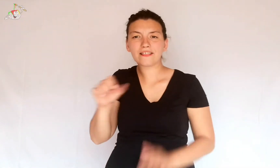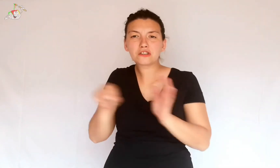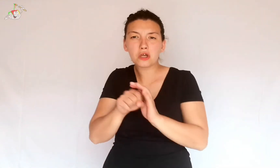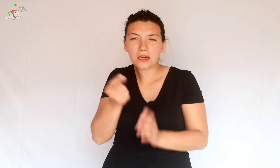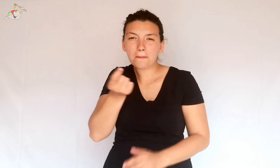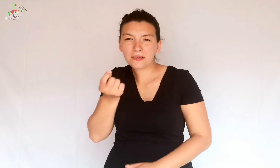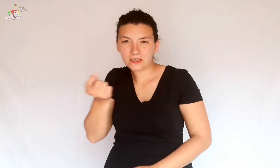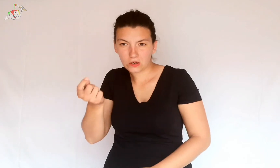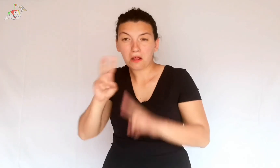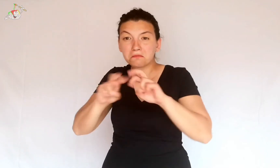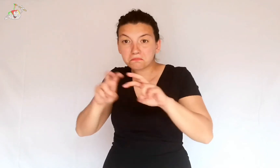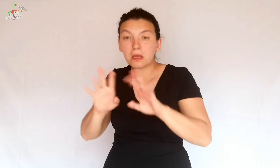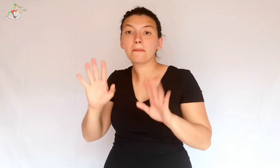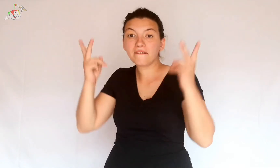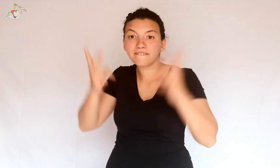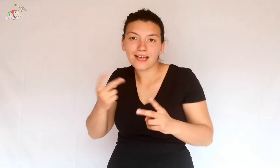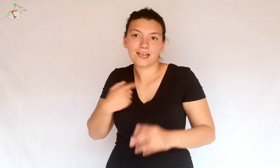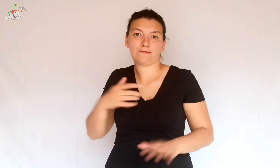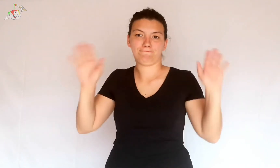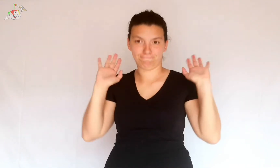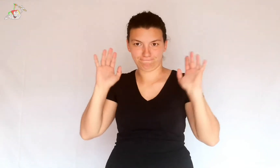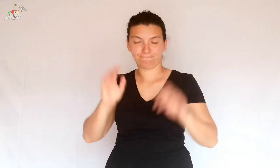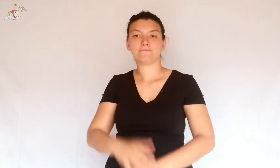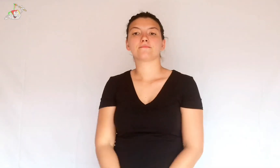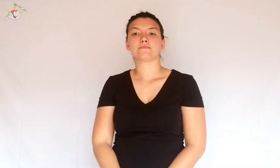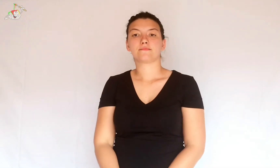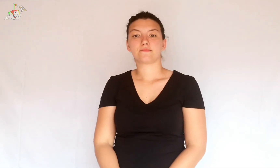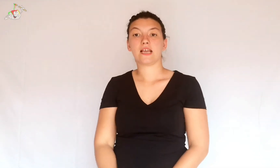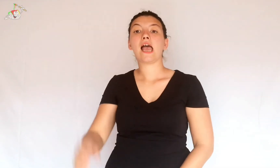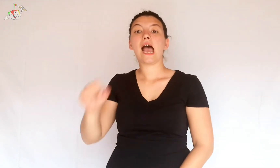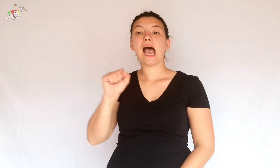There are other little stories that I have found but I don't know if they are true.